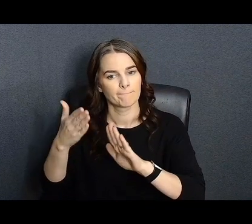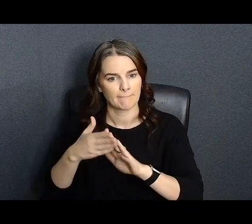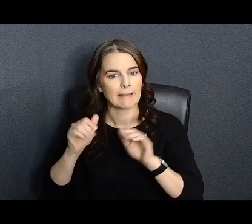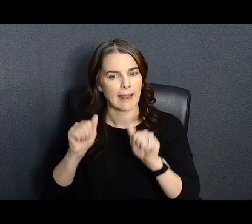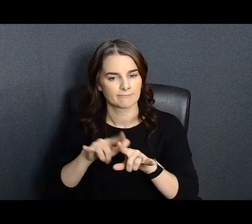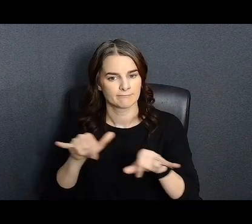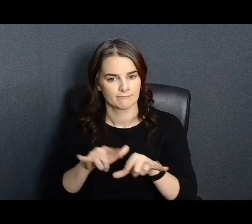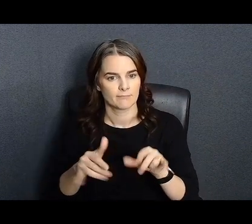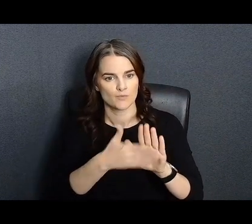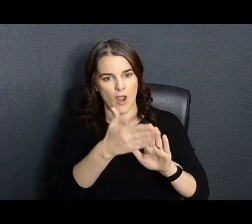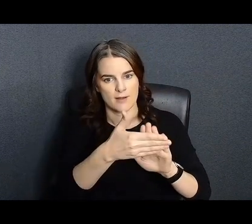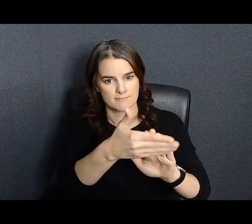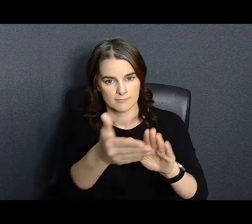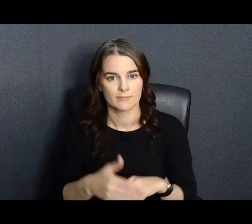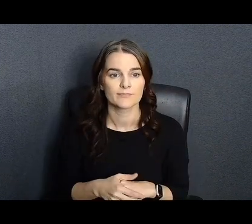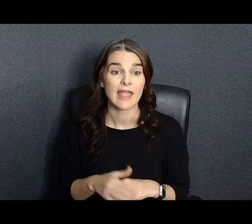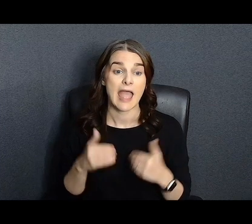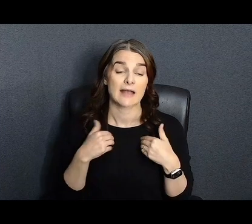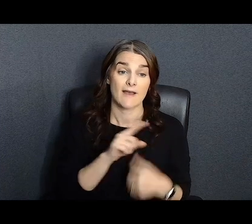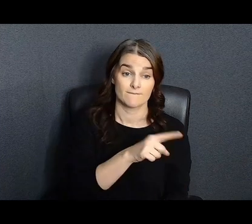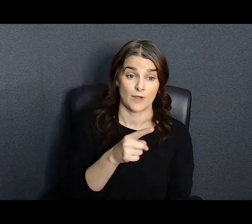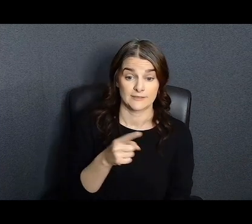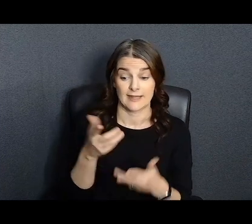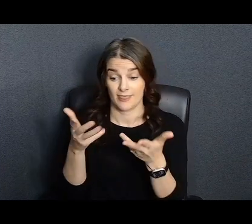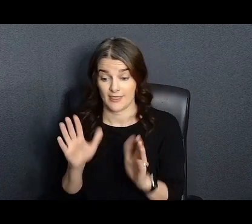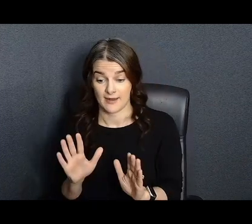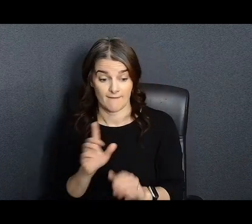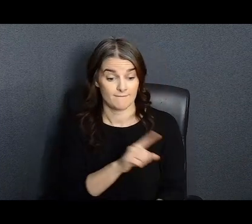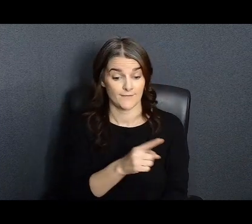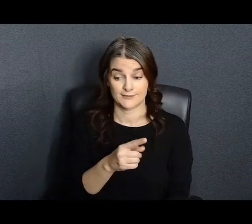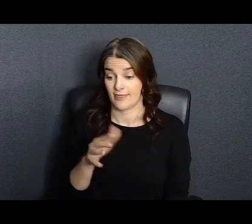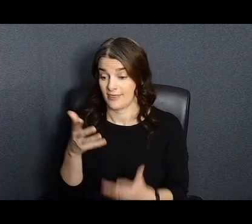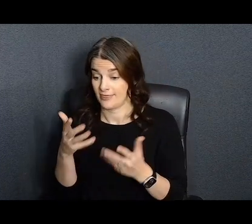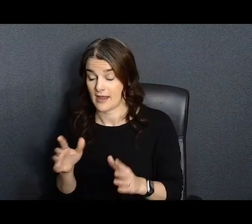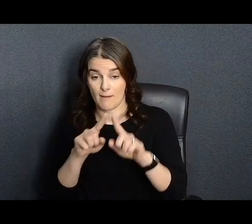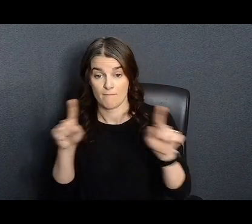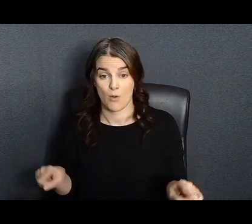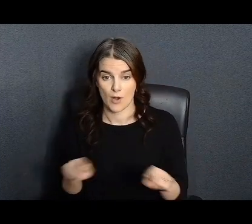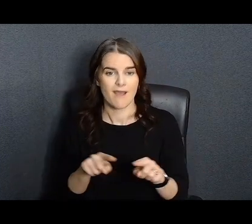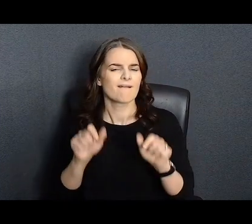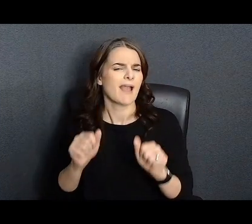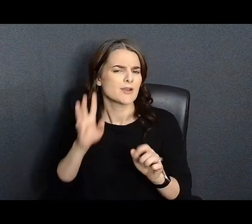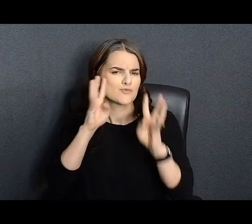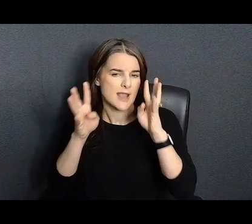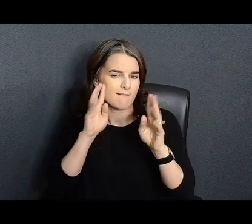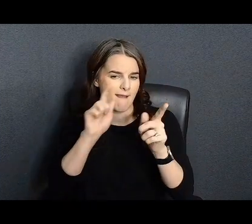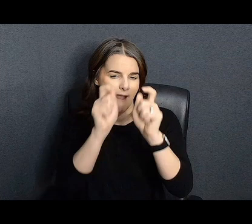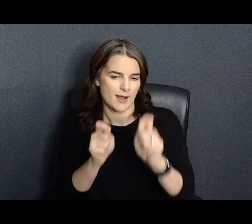It has a little first-then board that you can create and edit for somebody to have reference to,